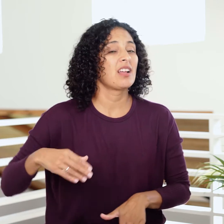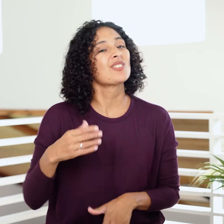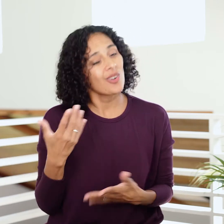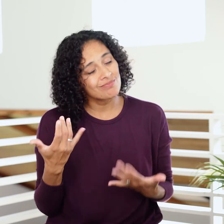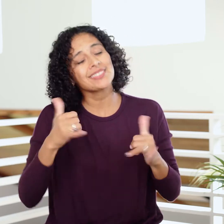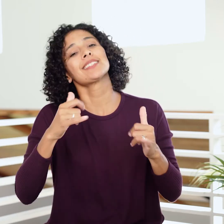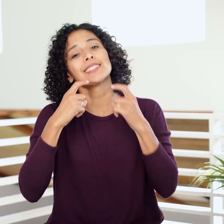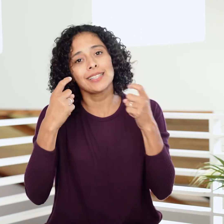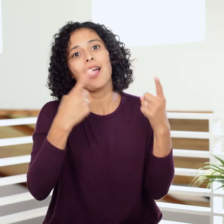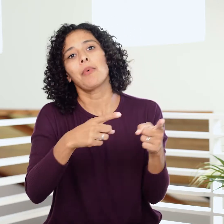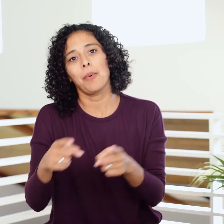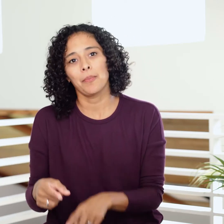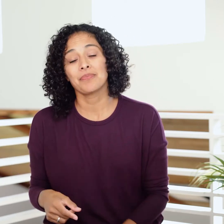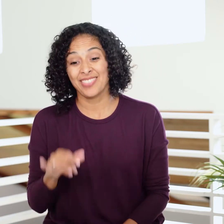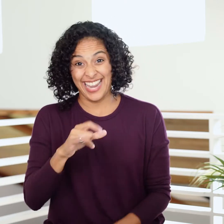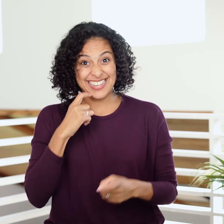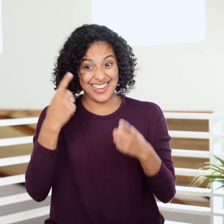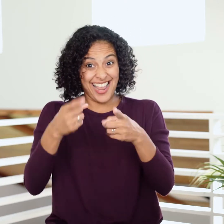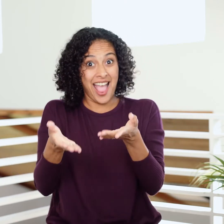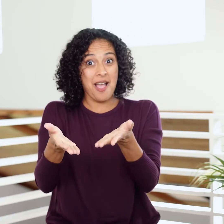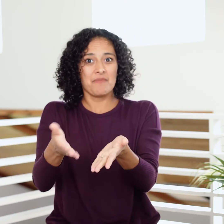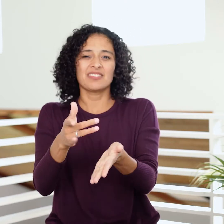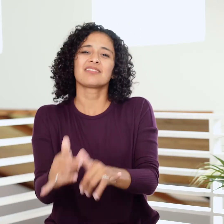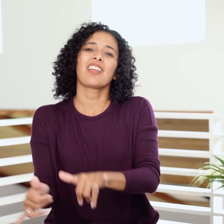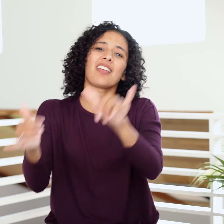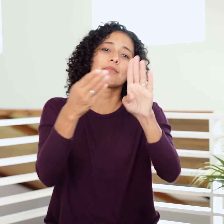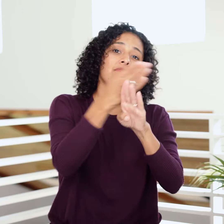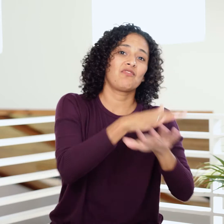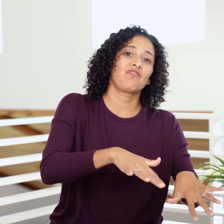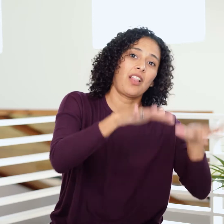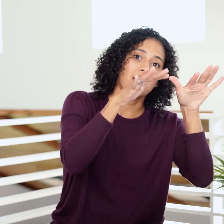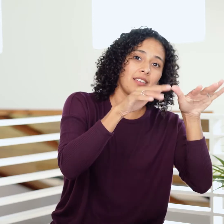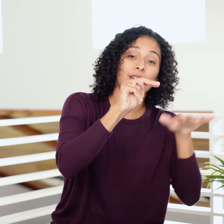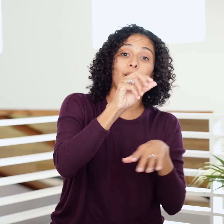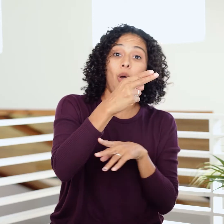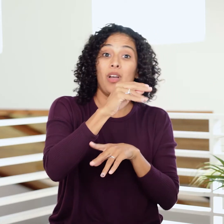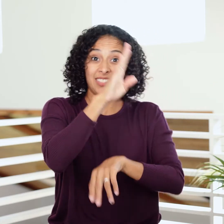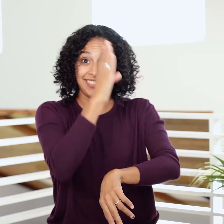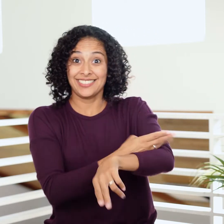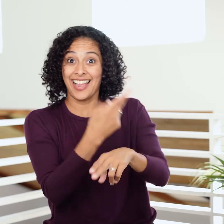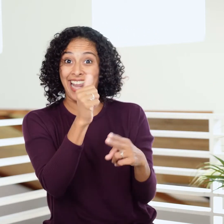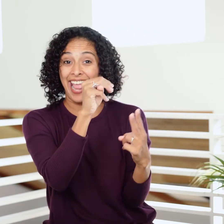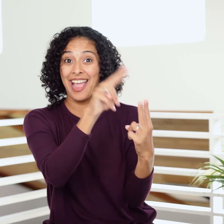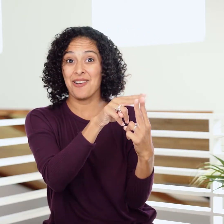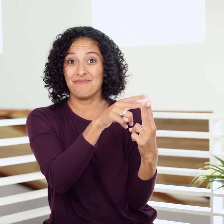but there’s still a lot of sin happening here. It mirrors the post-flood scene between Noah and his son Ham,